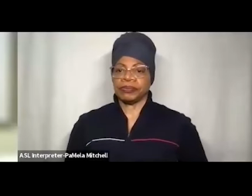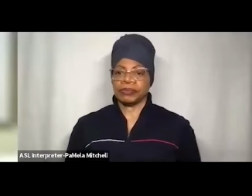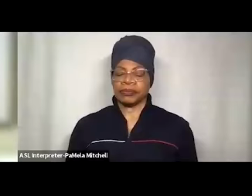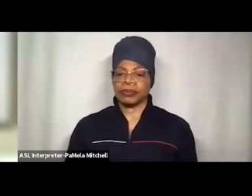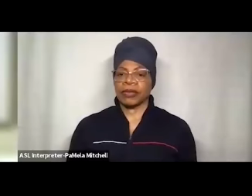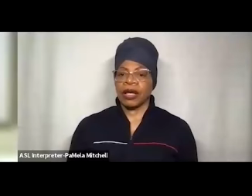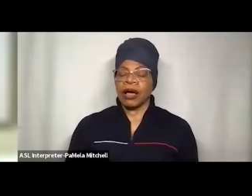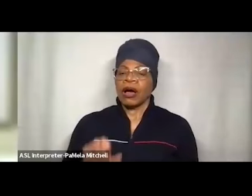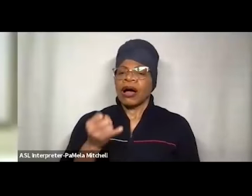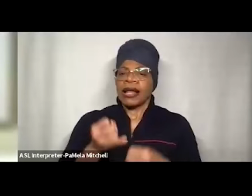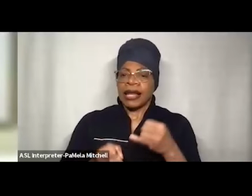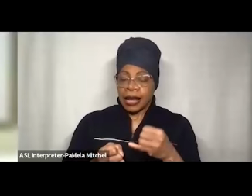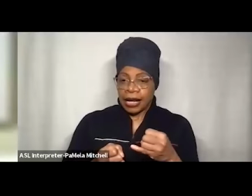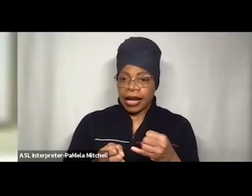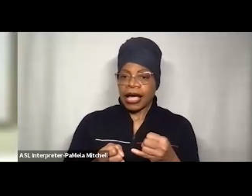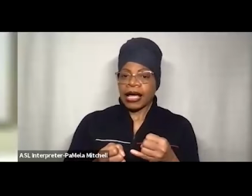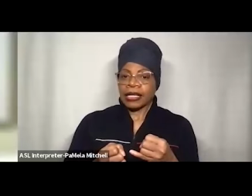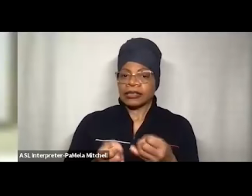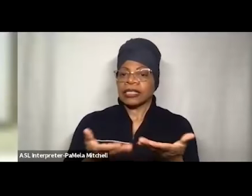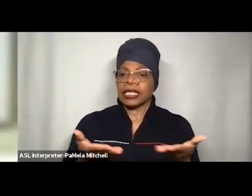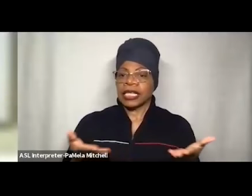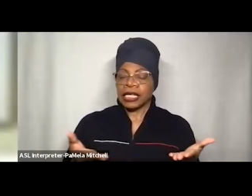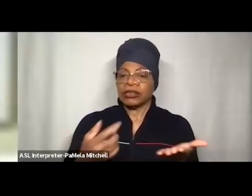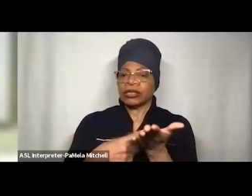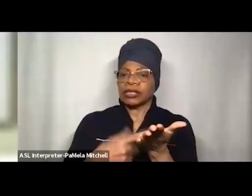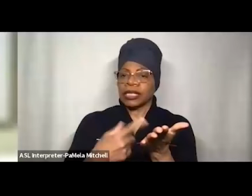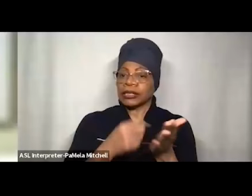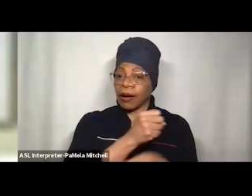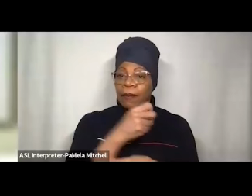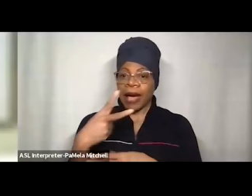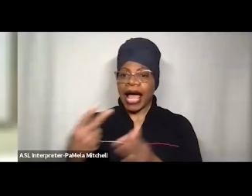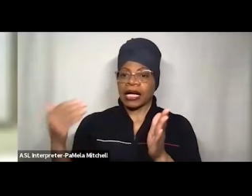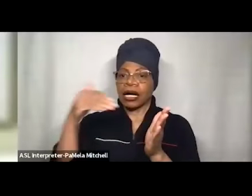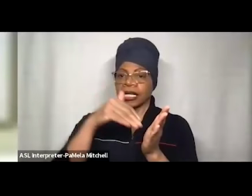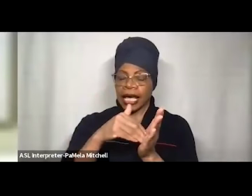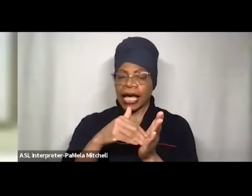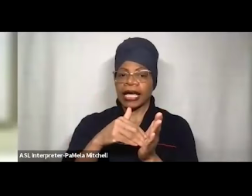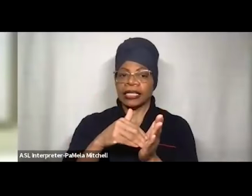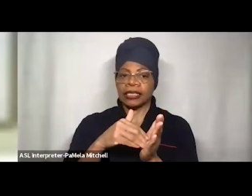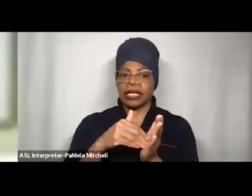One last thing I'll mention and we'll return to this again, is that when we provide accurate screening